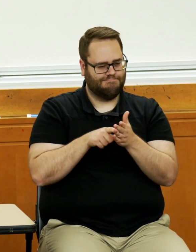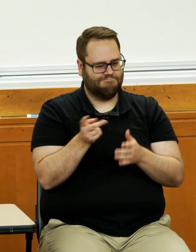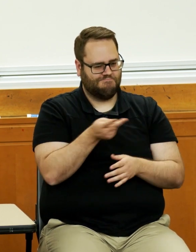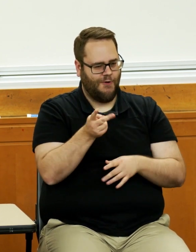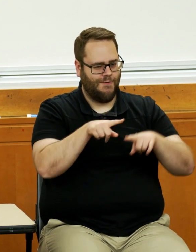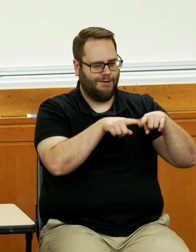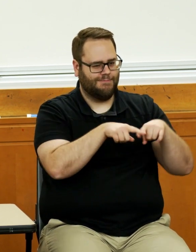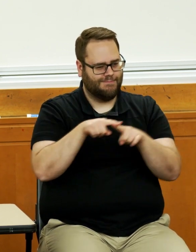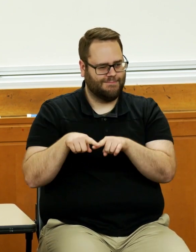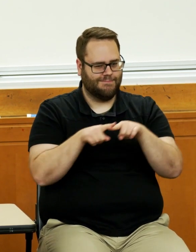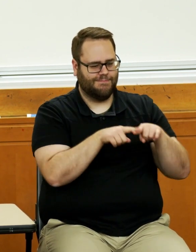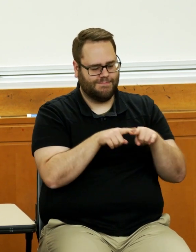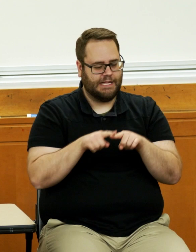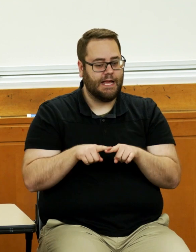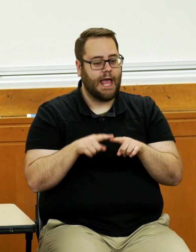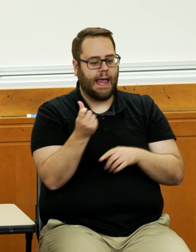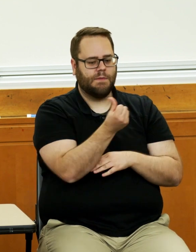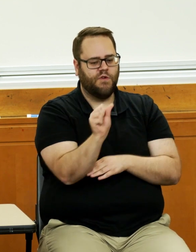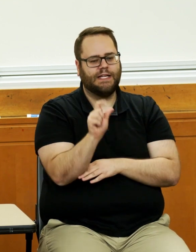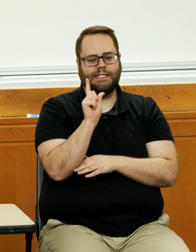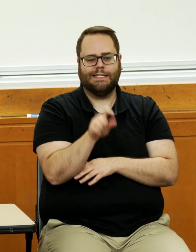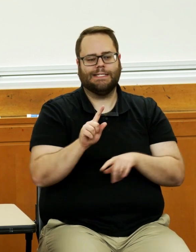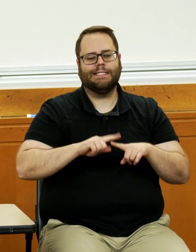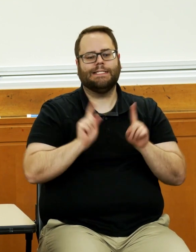and that the movement ultimately needed the different contributions of both groups.